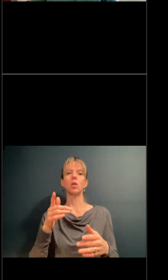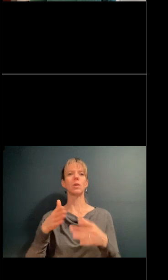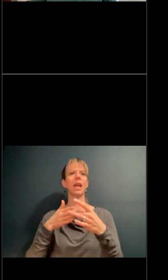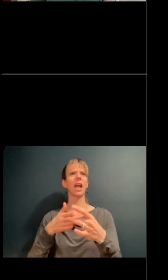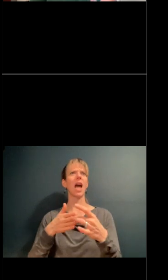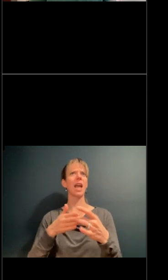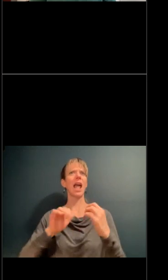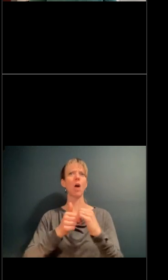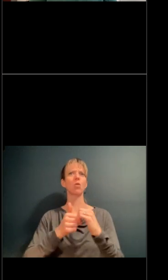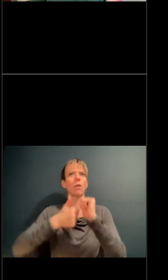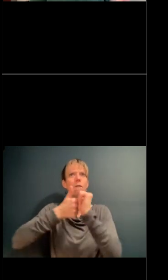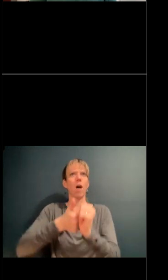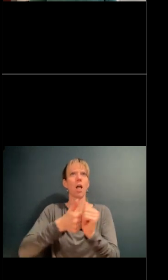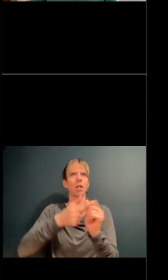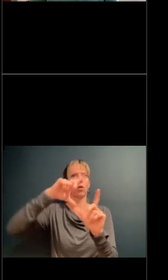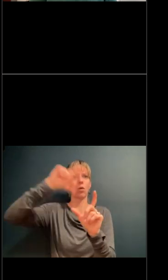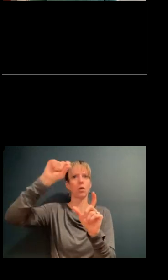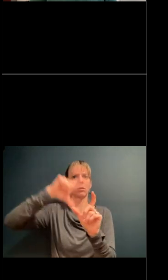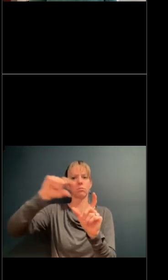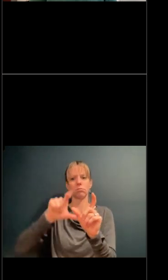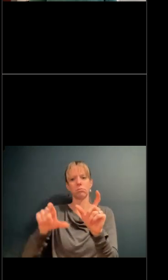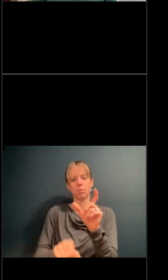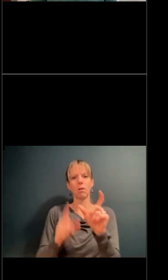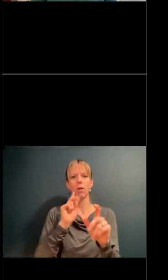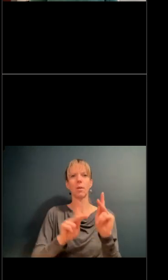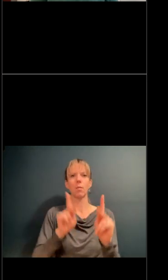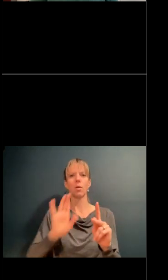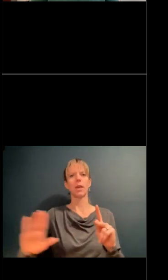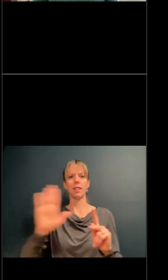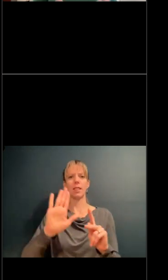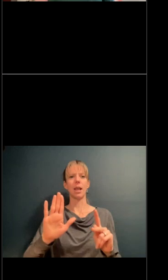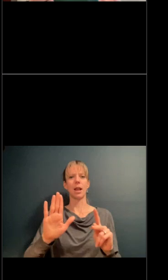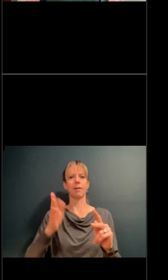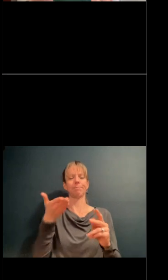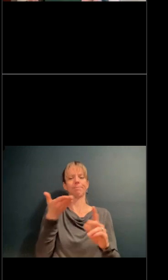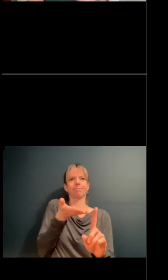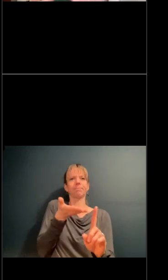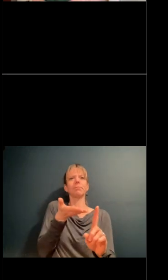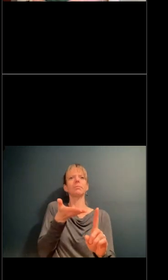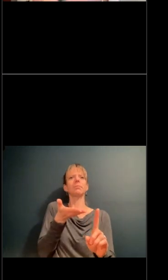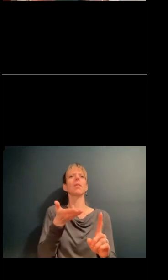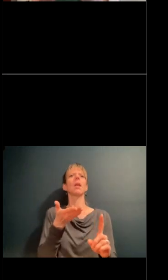things for people with disabilities in our midst. I hope you're seeing this journey